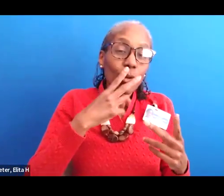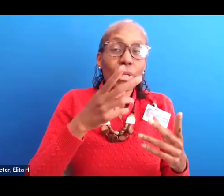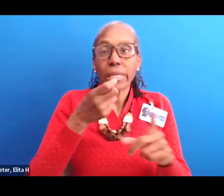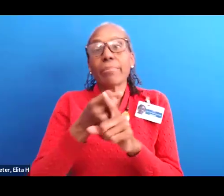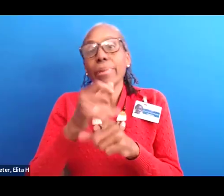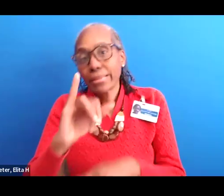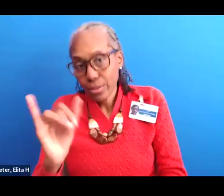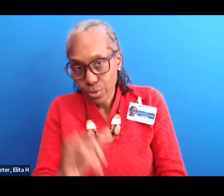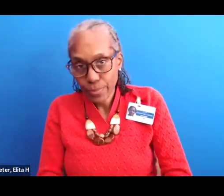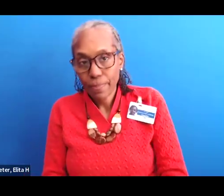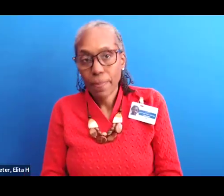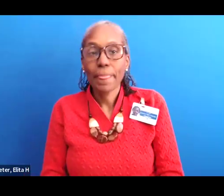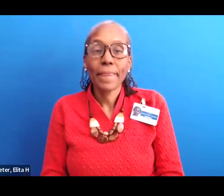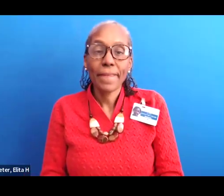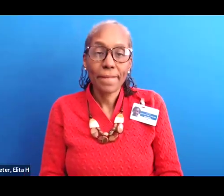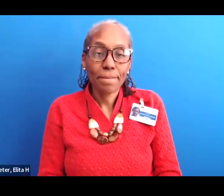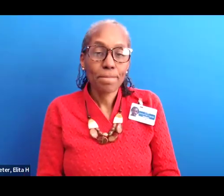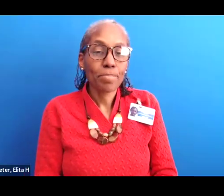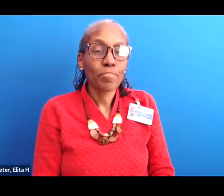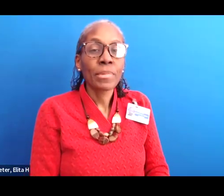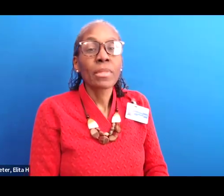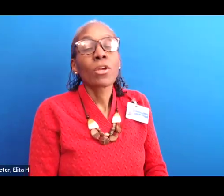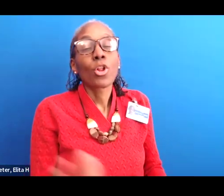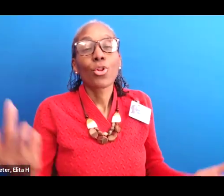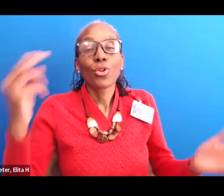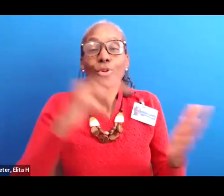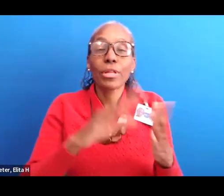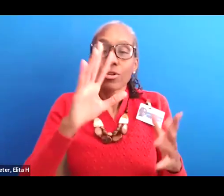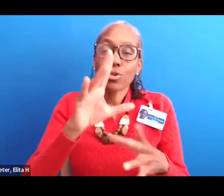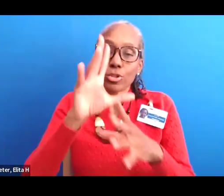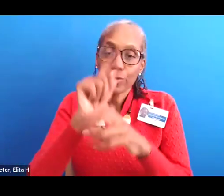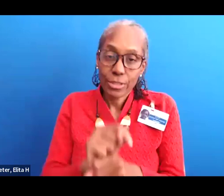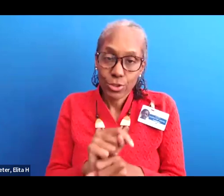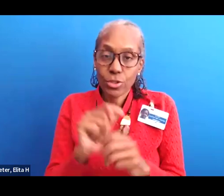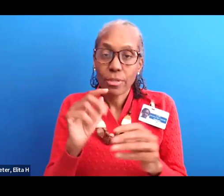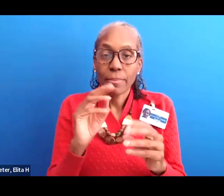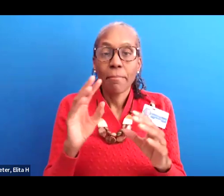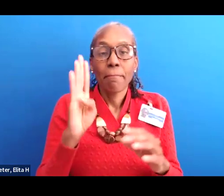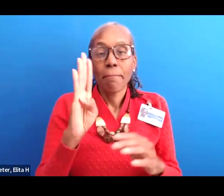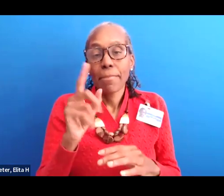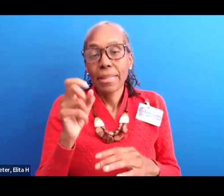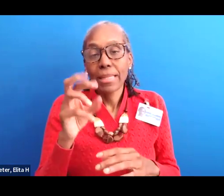You might need to go back and look at your traditional bladder management program where you're only allowed to